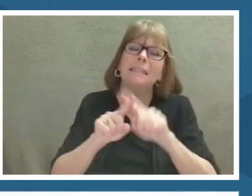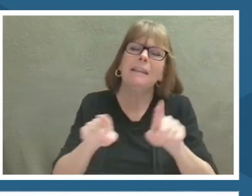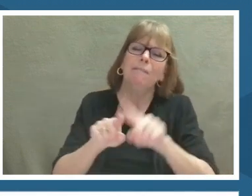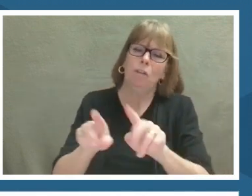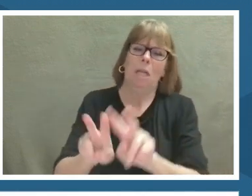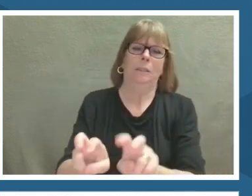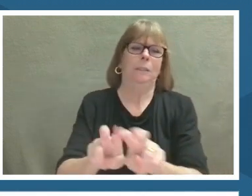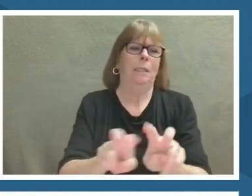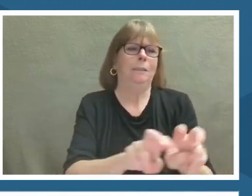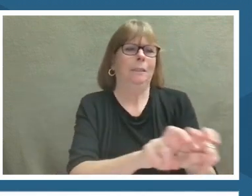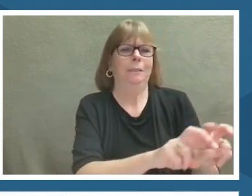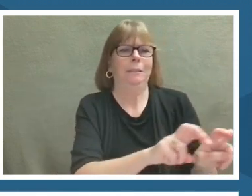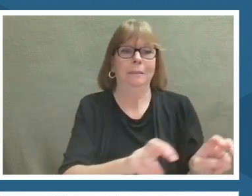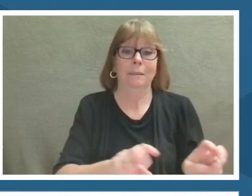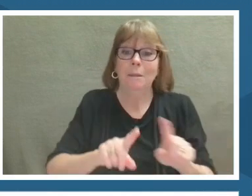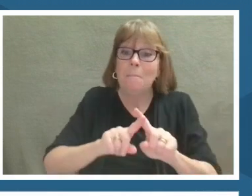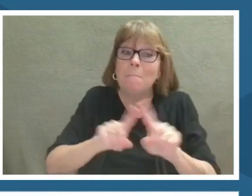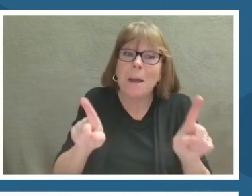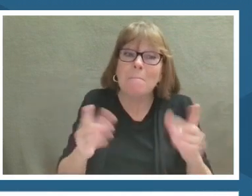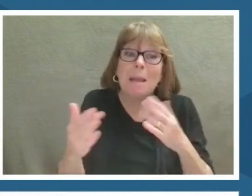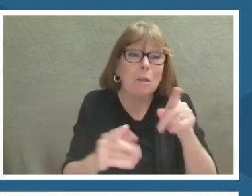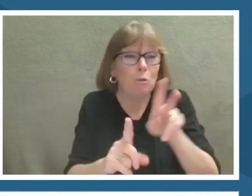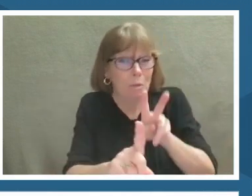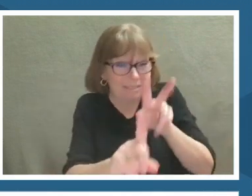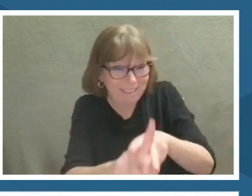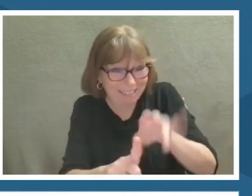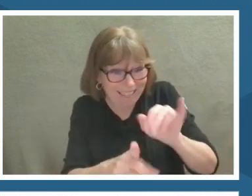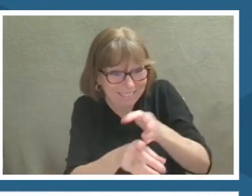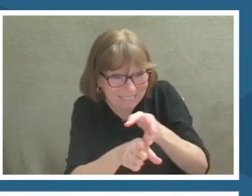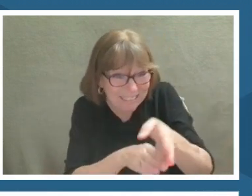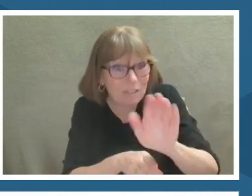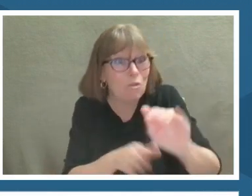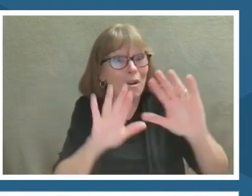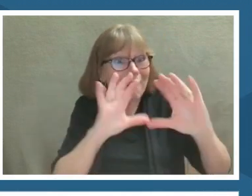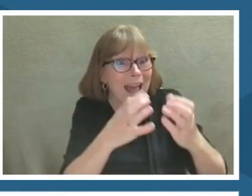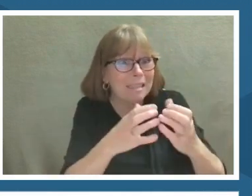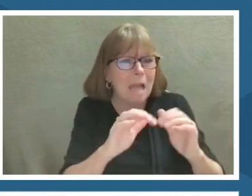might be assigned to a particular discipline in your classroom